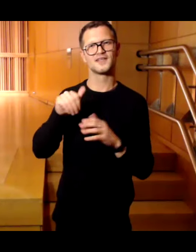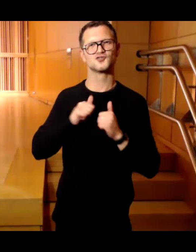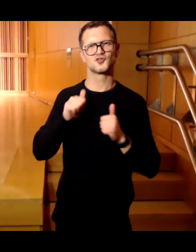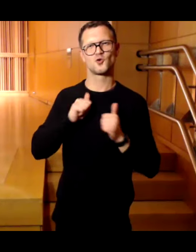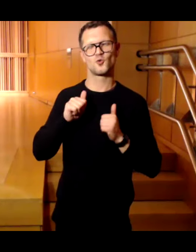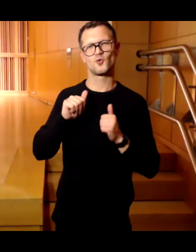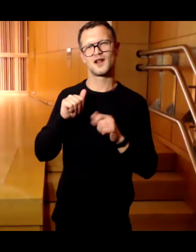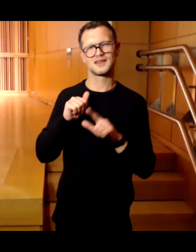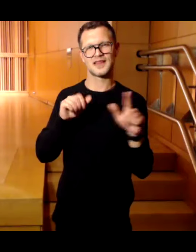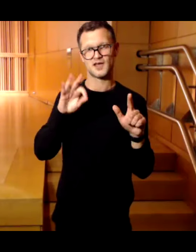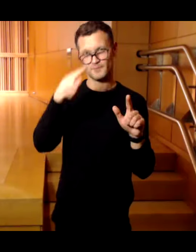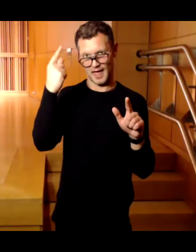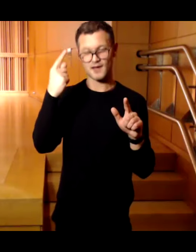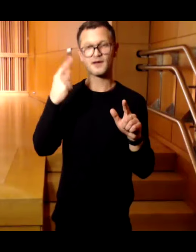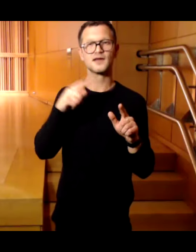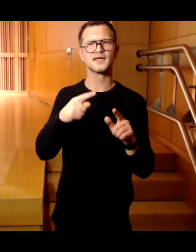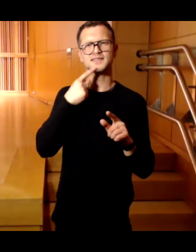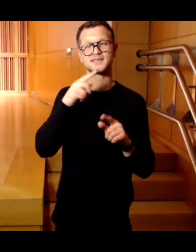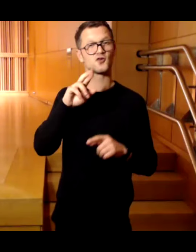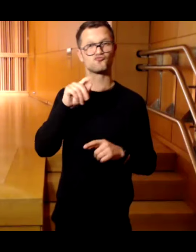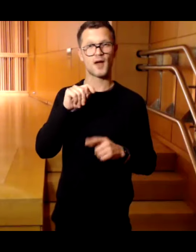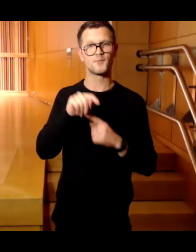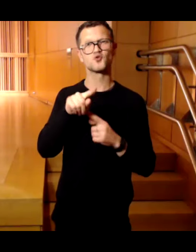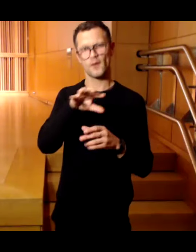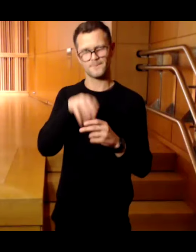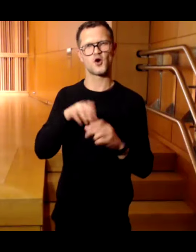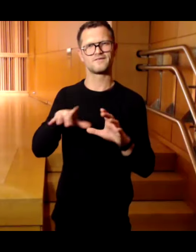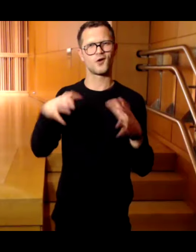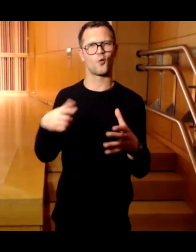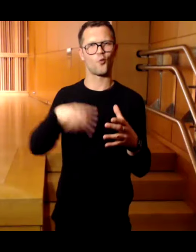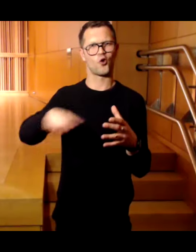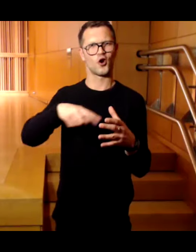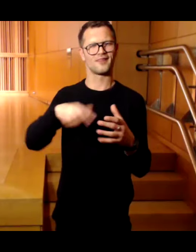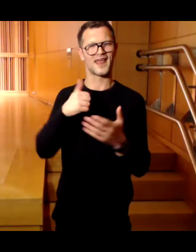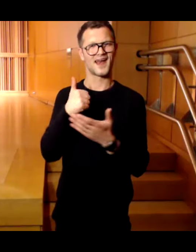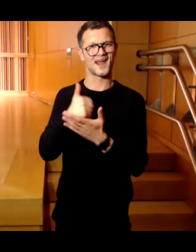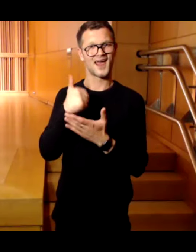Robert, you're part of that cohort. that helped, at least.